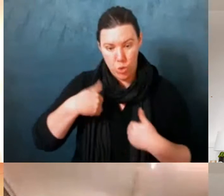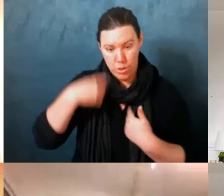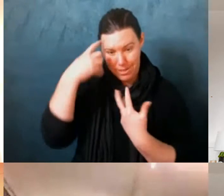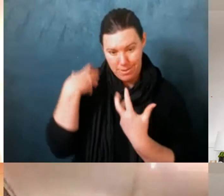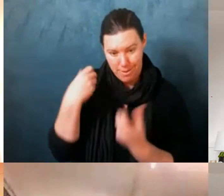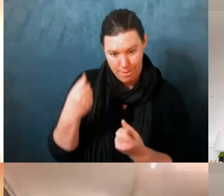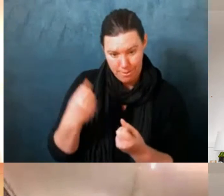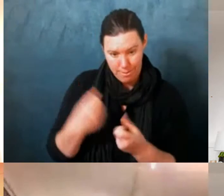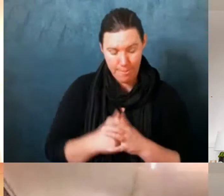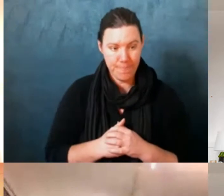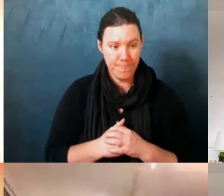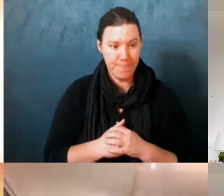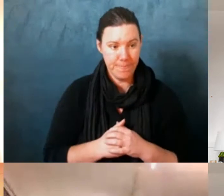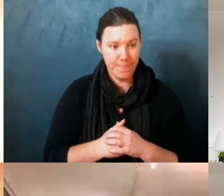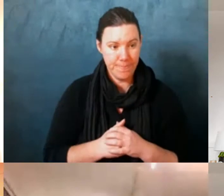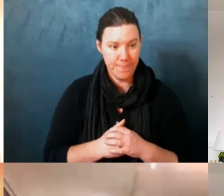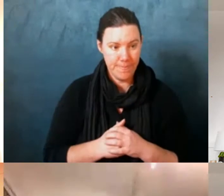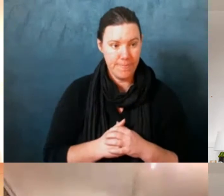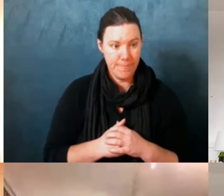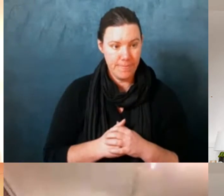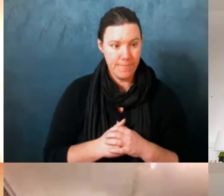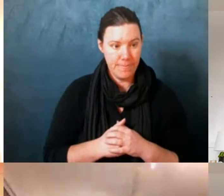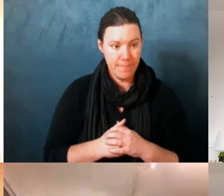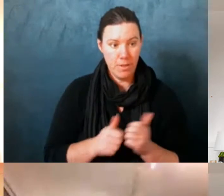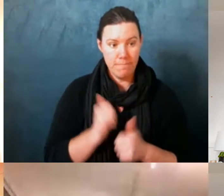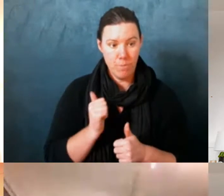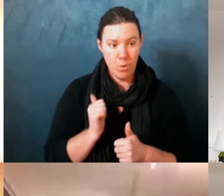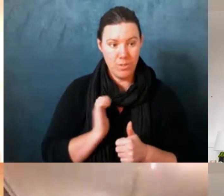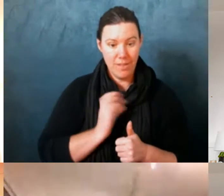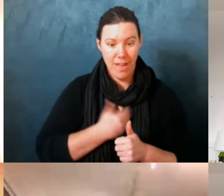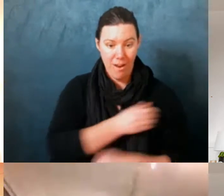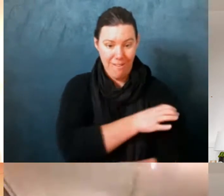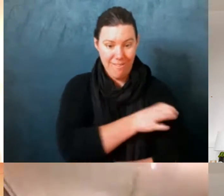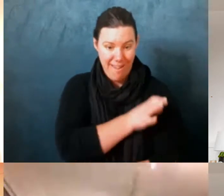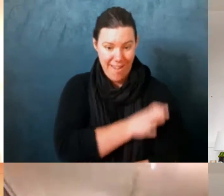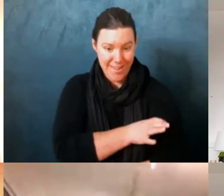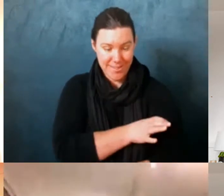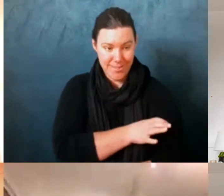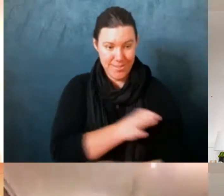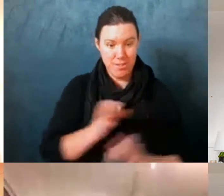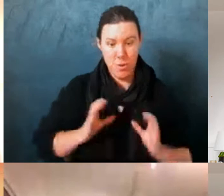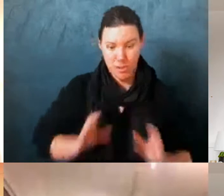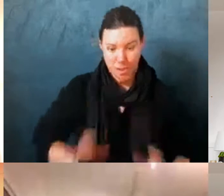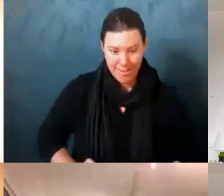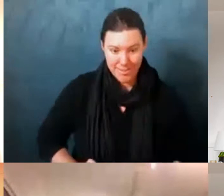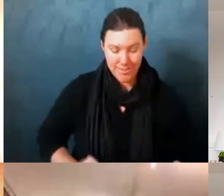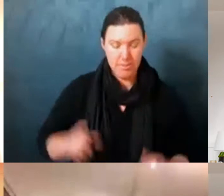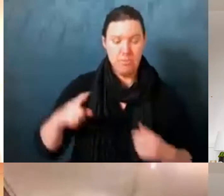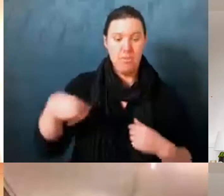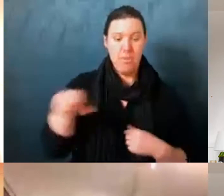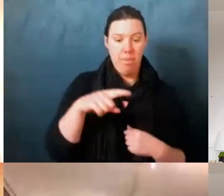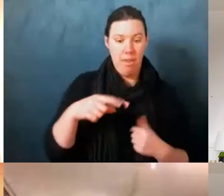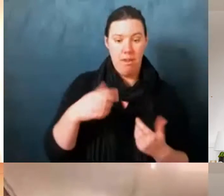So, most of our client, there are refugees and immigrants and asylum seeker,